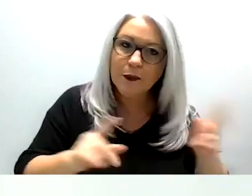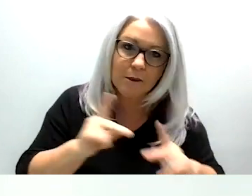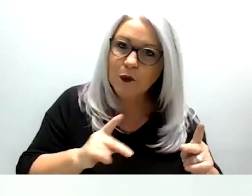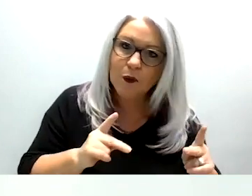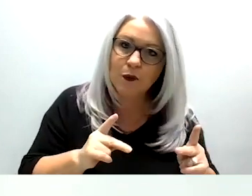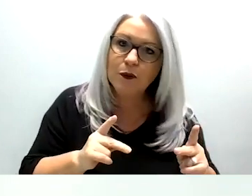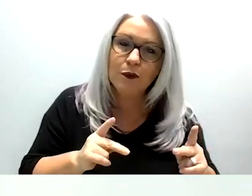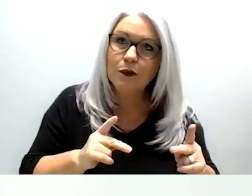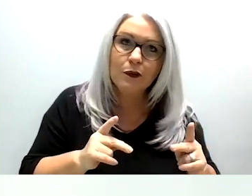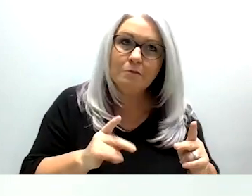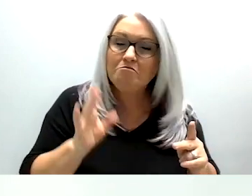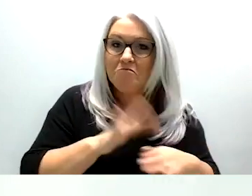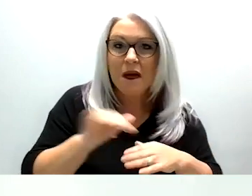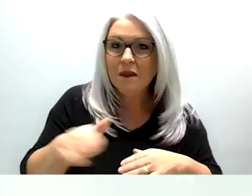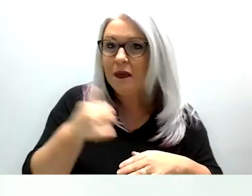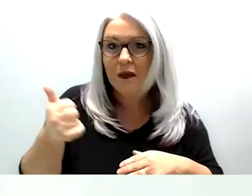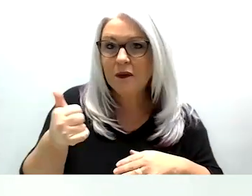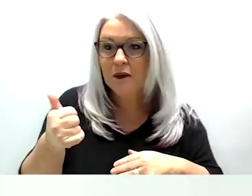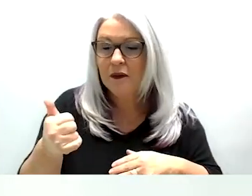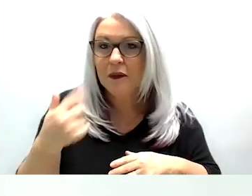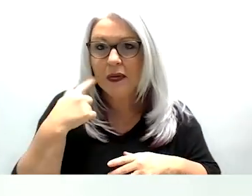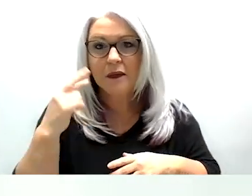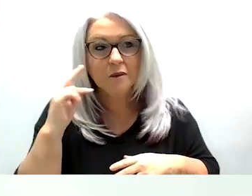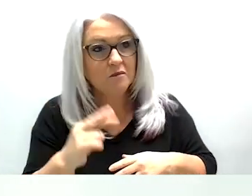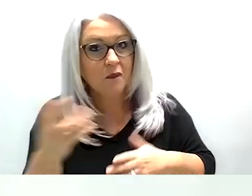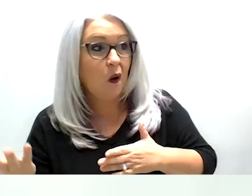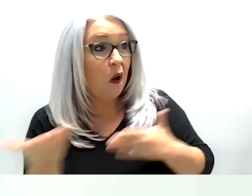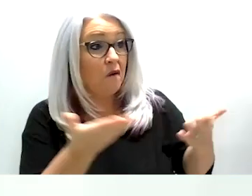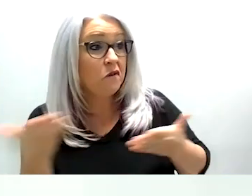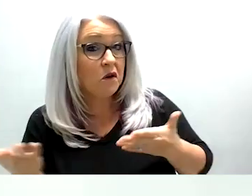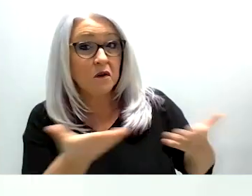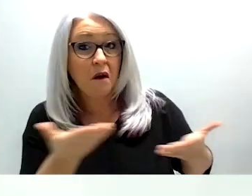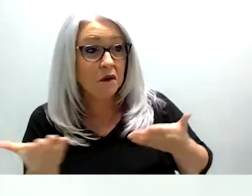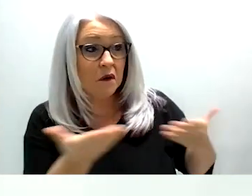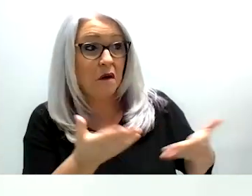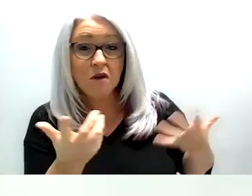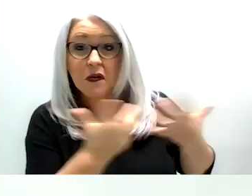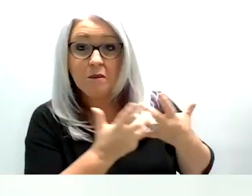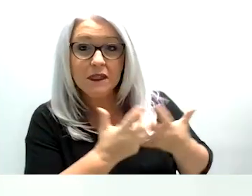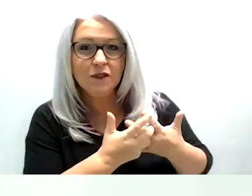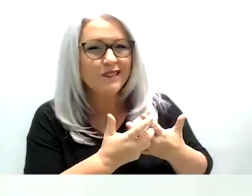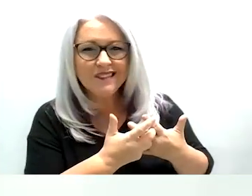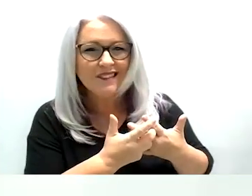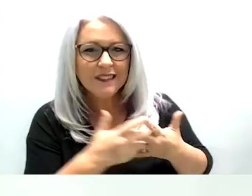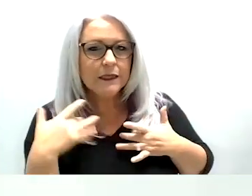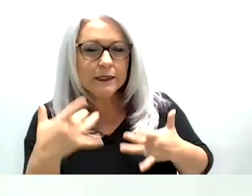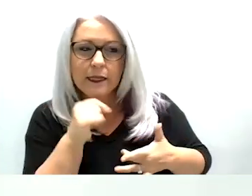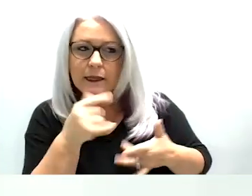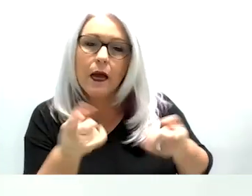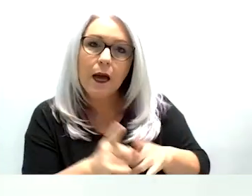other side to affirmatively offer reasonable accommodations. So that is something important to keep in mind is that this is